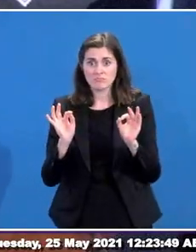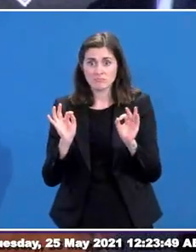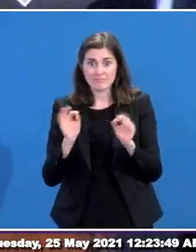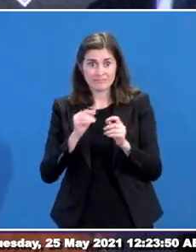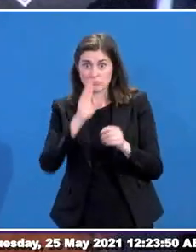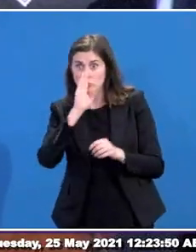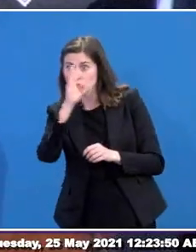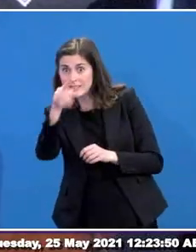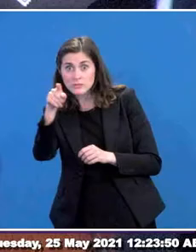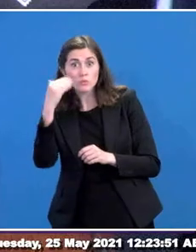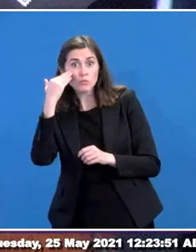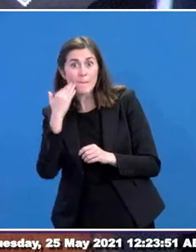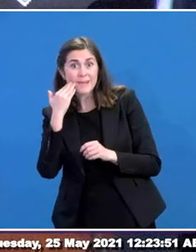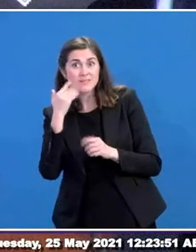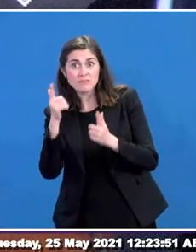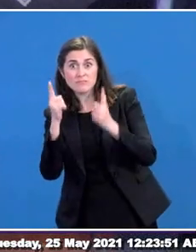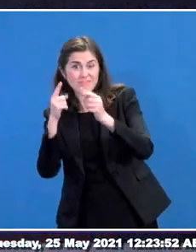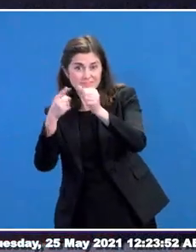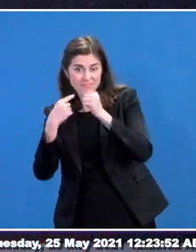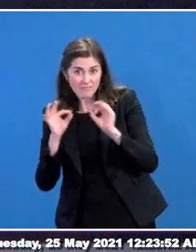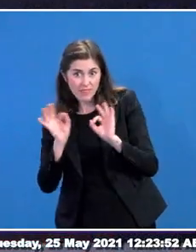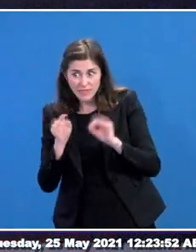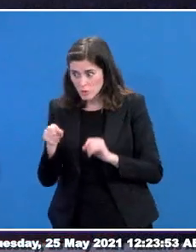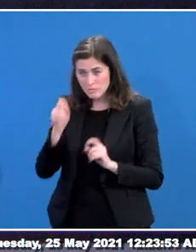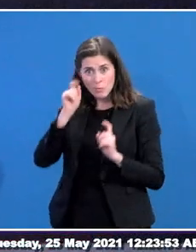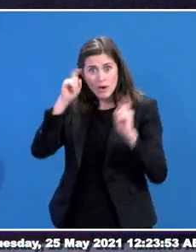Did that cause you any concern that she hadn't responded? Yeah.